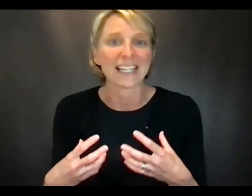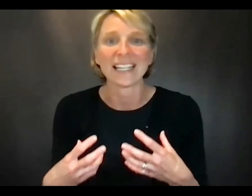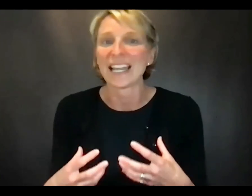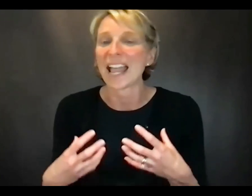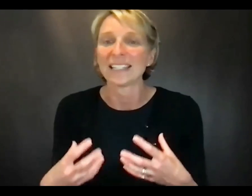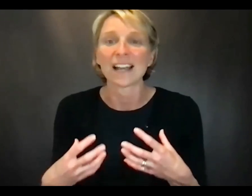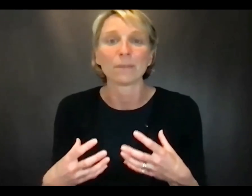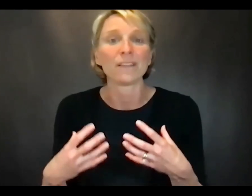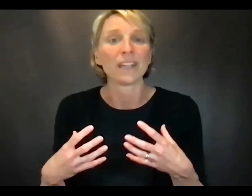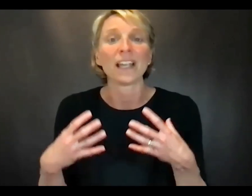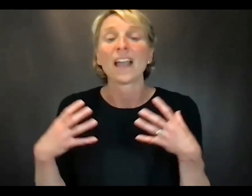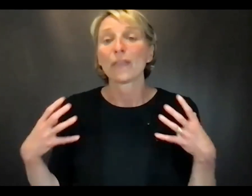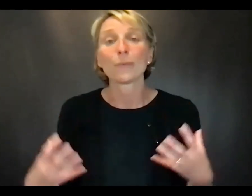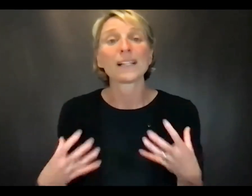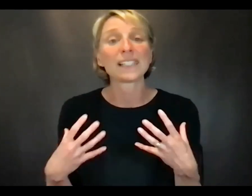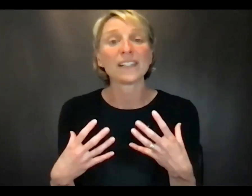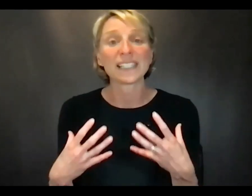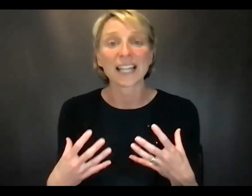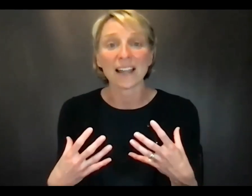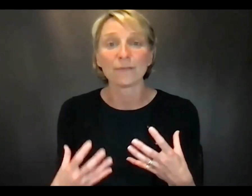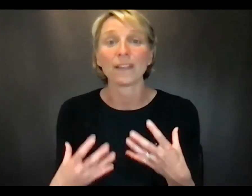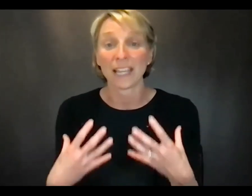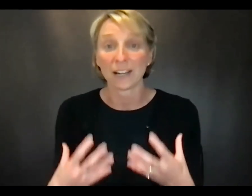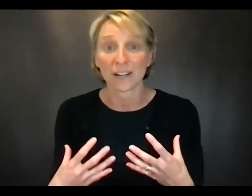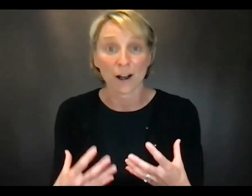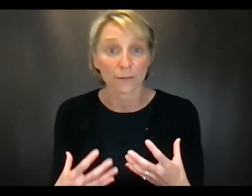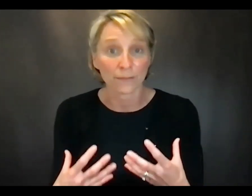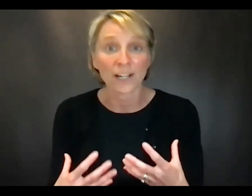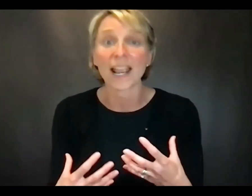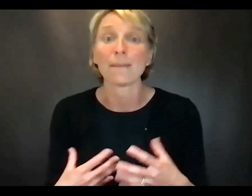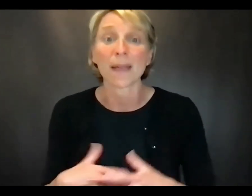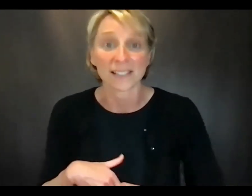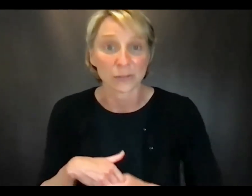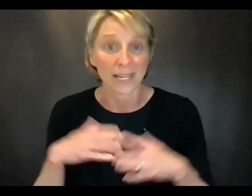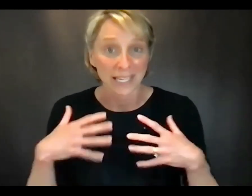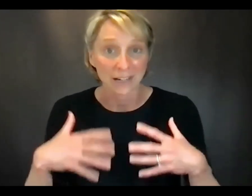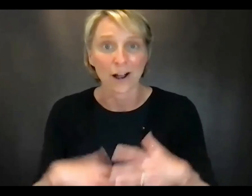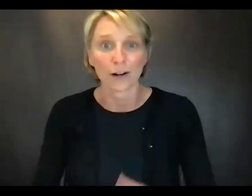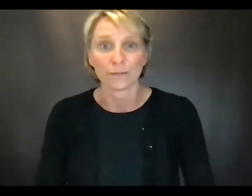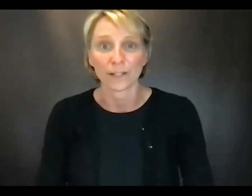he ended up living the rest of his life here in Hartford and passed away here in Hartford.